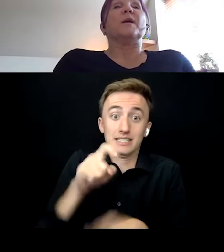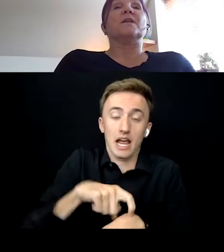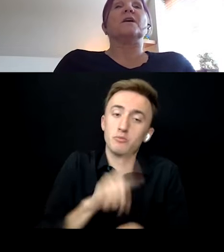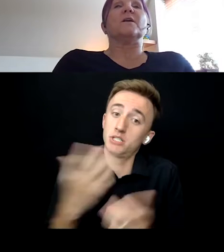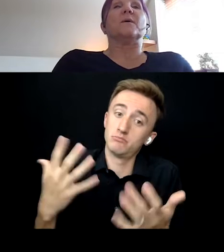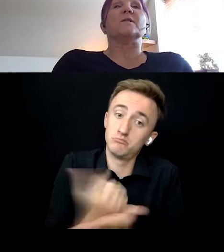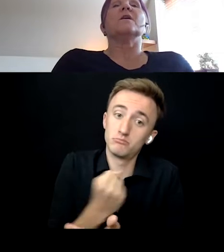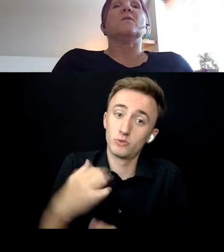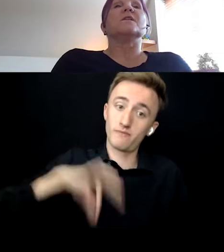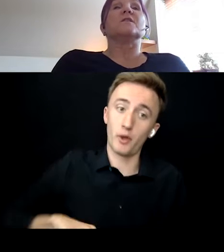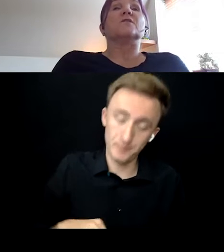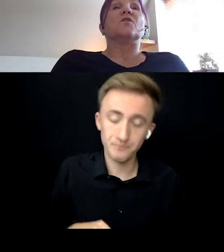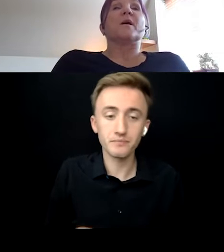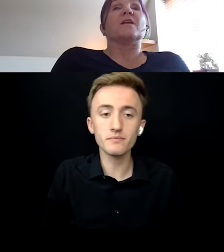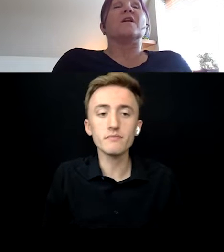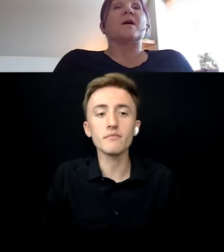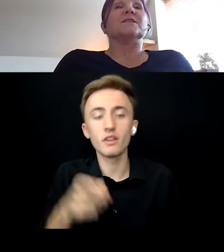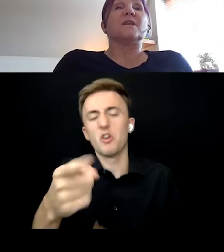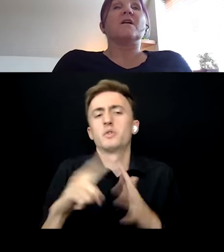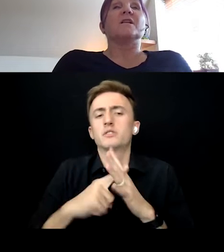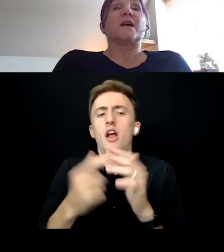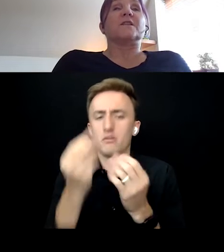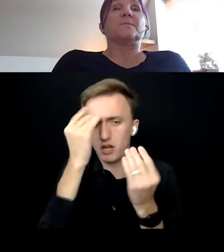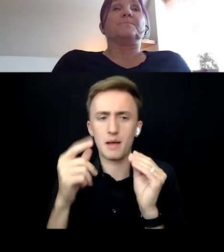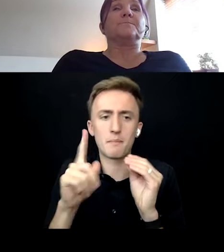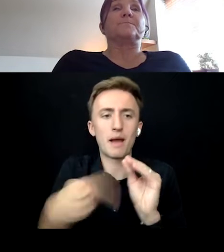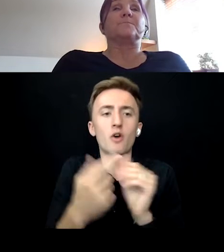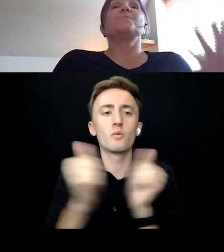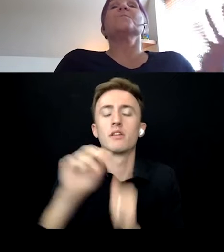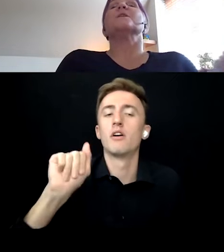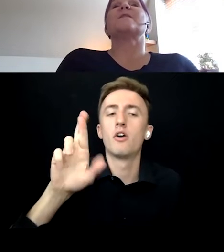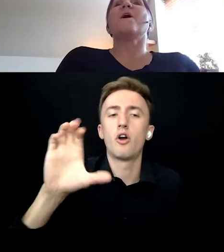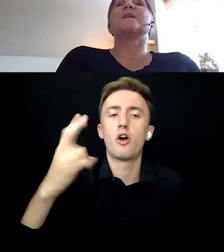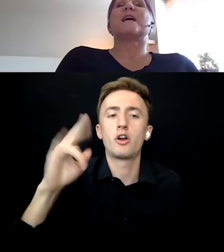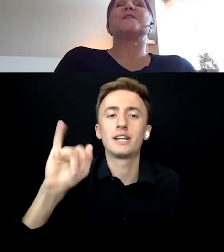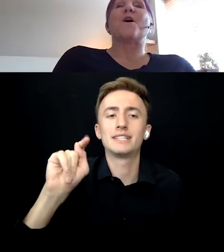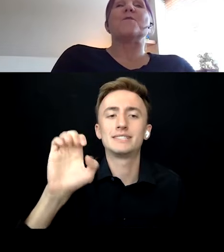be at an early one we can start off by thinking about the architecture. Now the architecture of